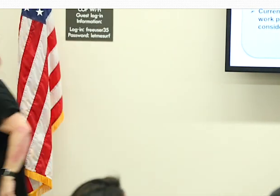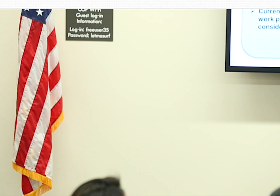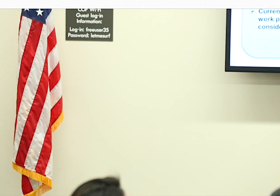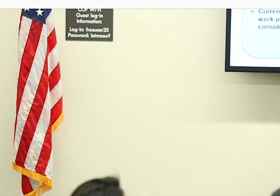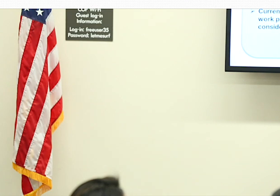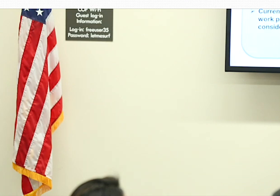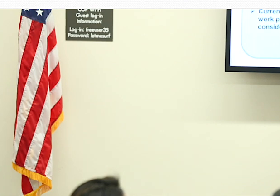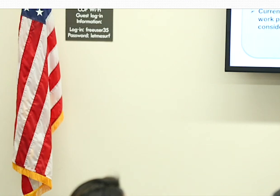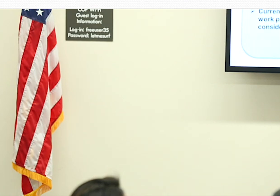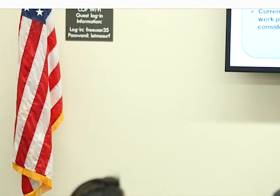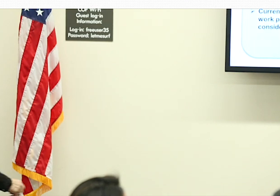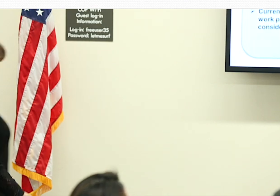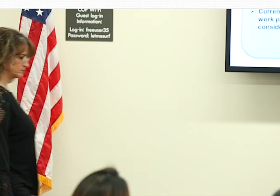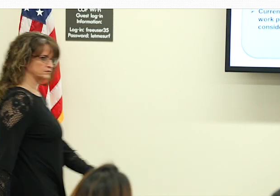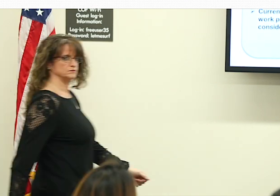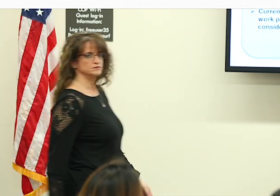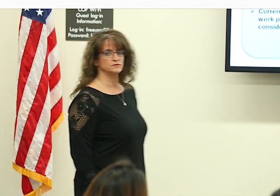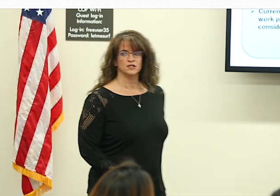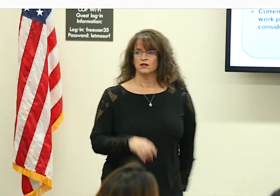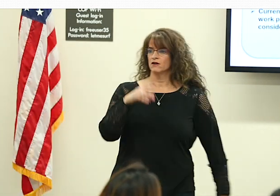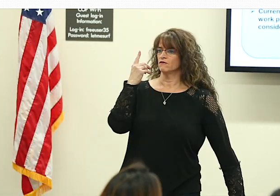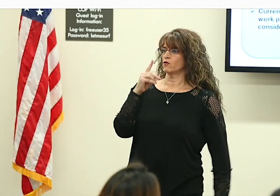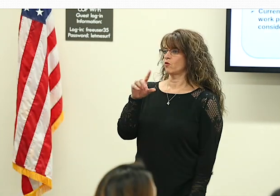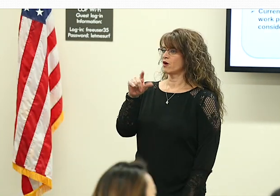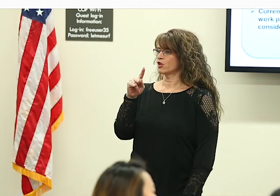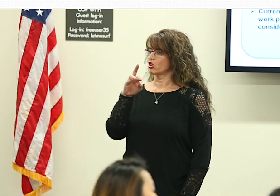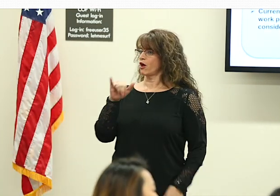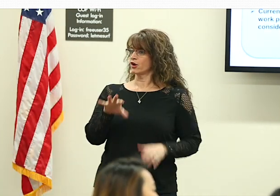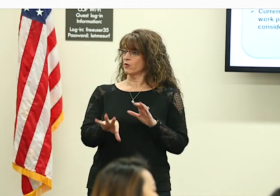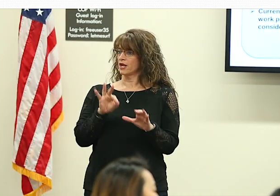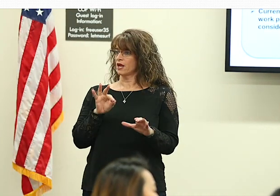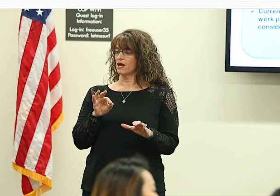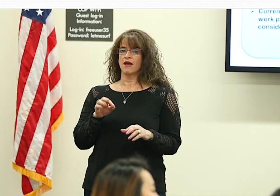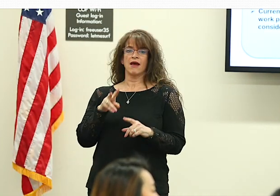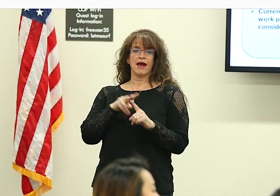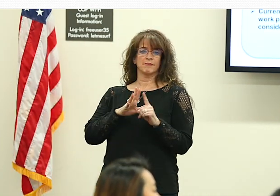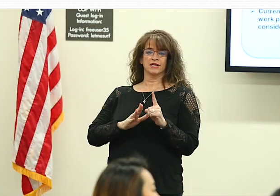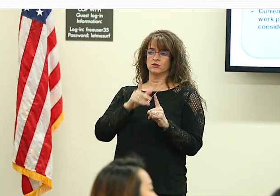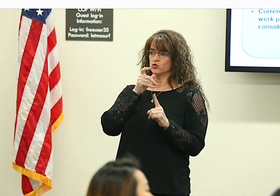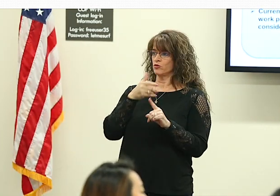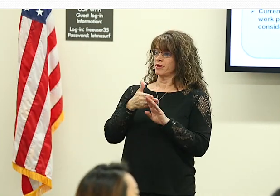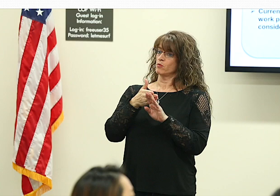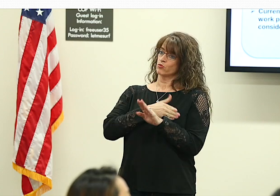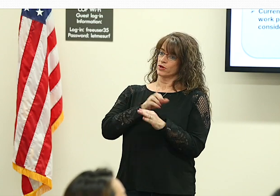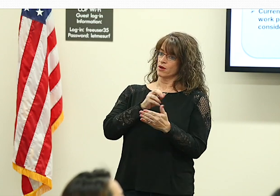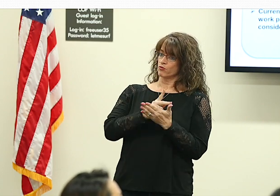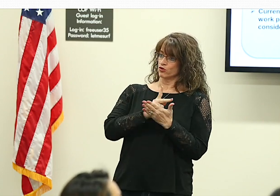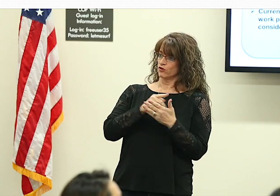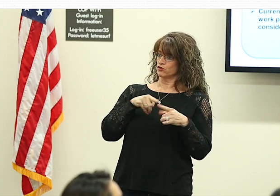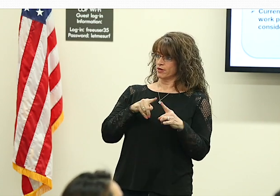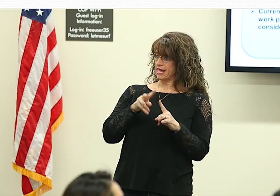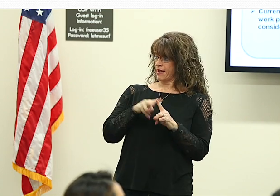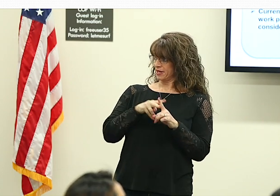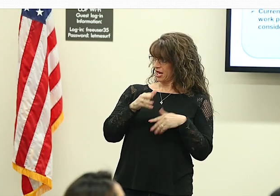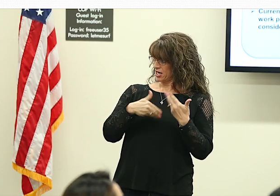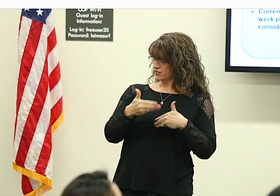For the lottery, applicants who have been pre-approved at the pre-application phase... So we've just taken a quick look at your income,